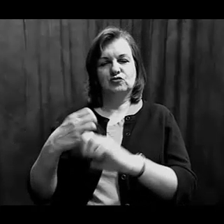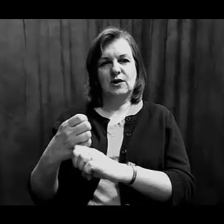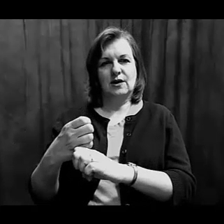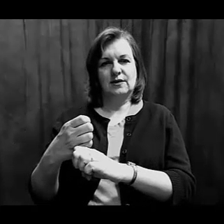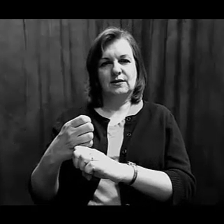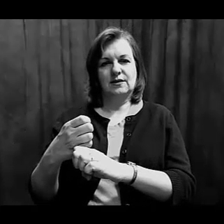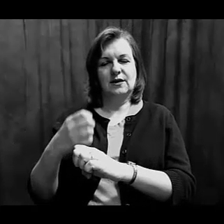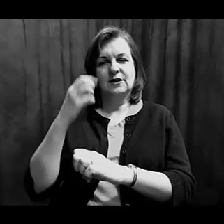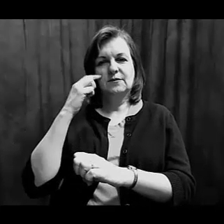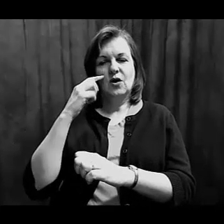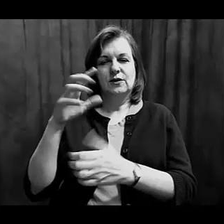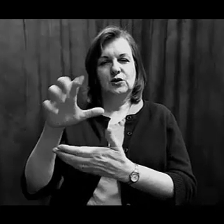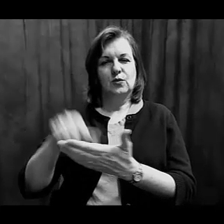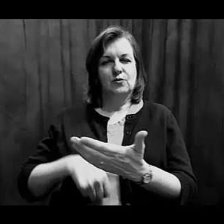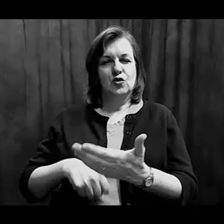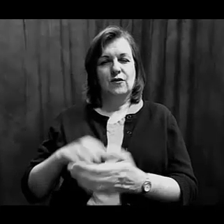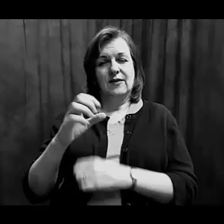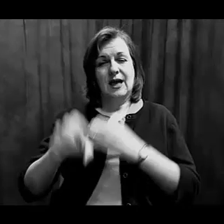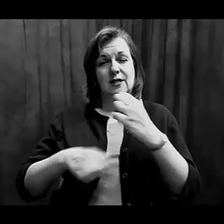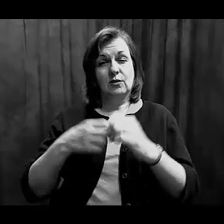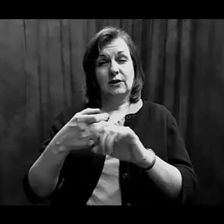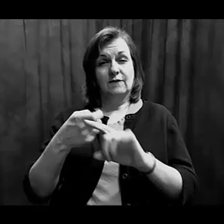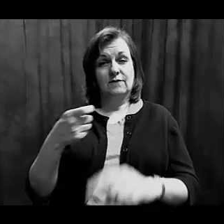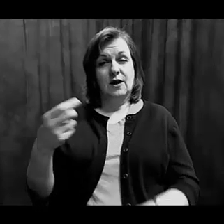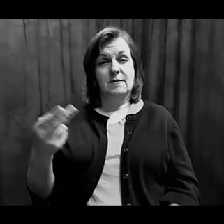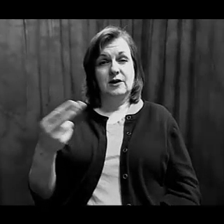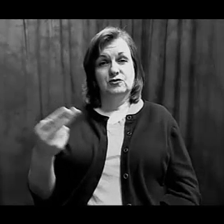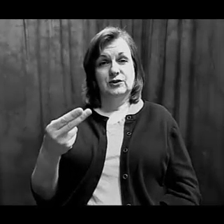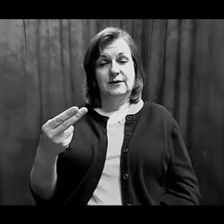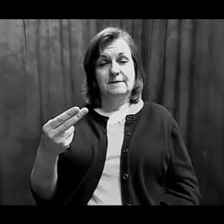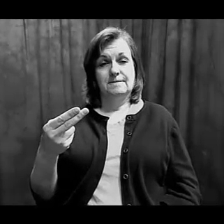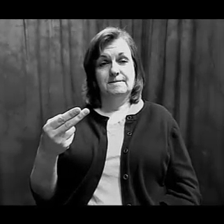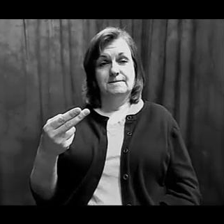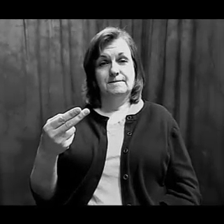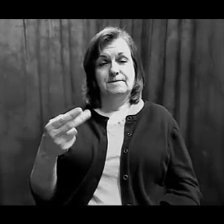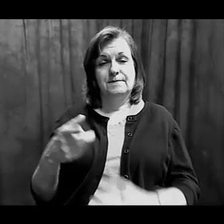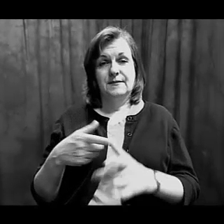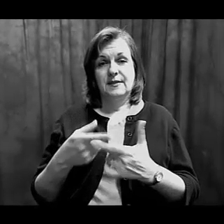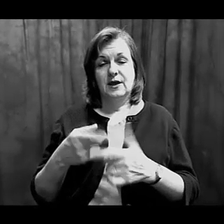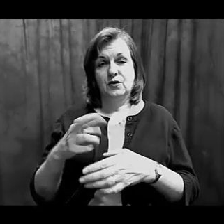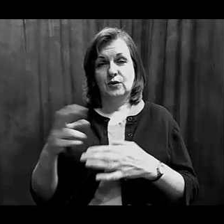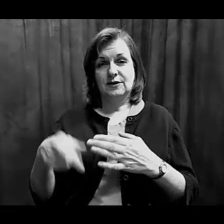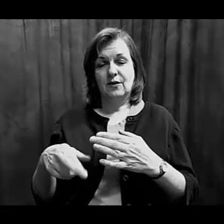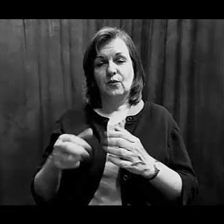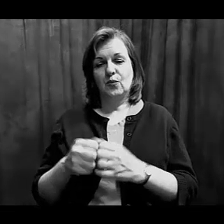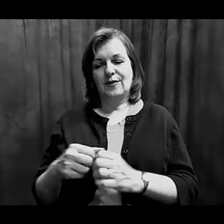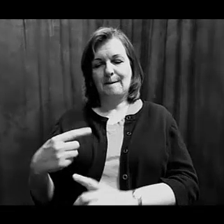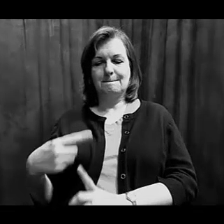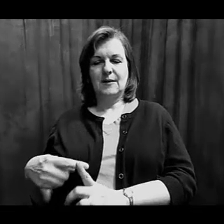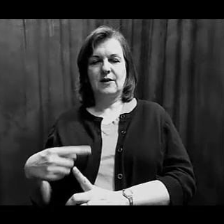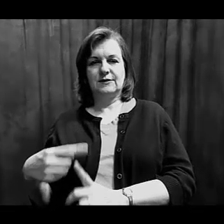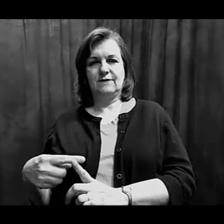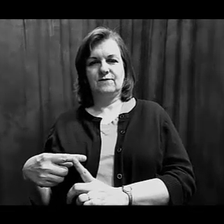sit here without its electron and if you take an electron away from hydrogen